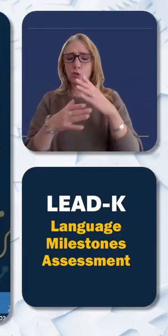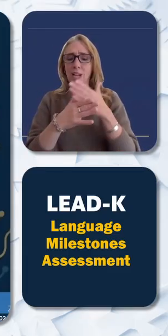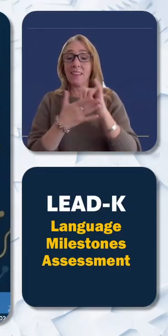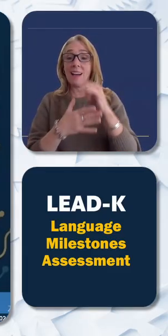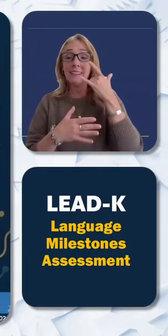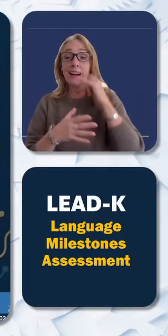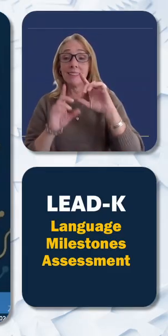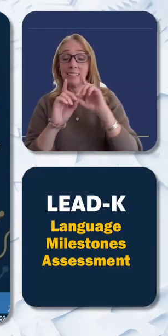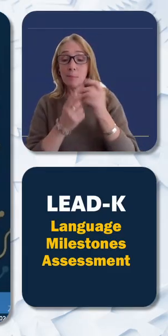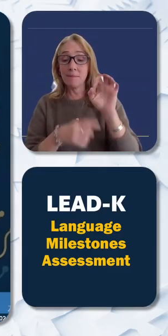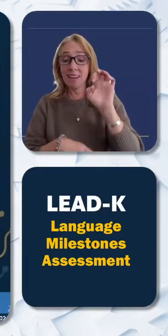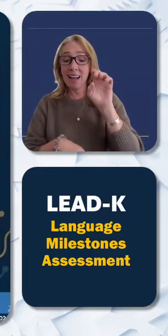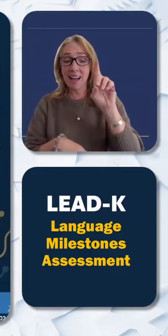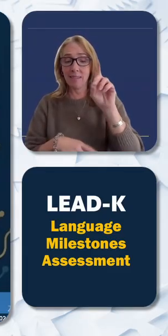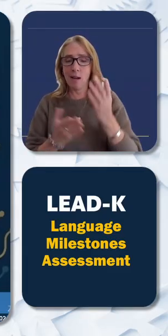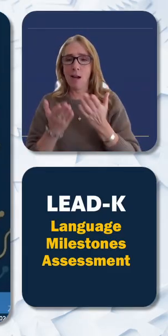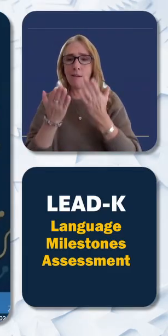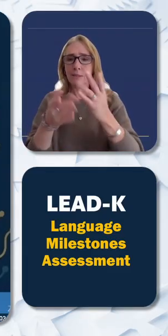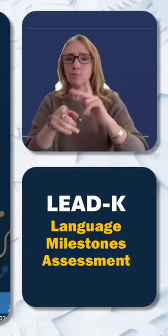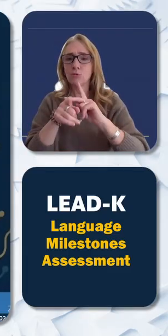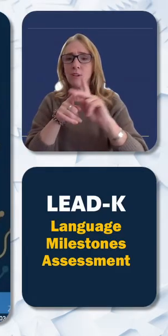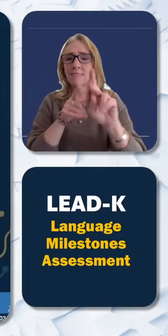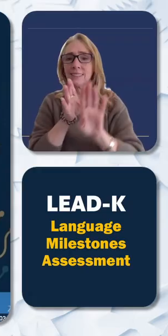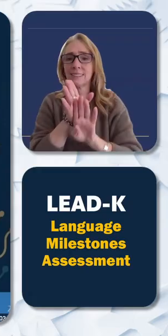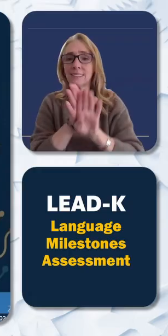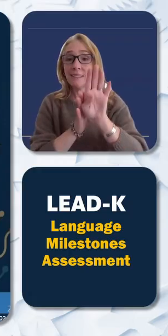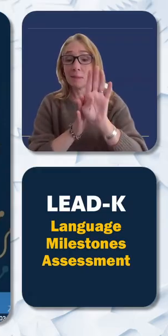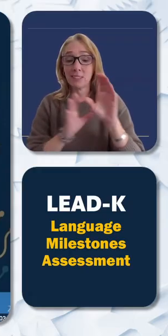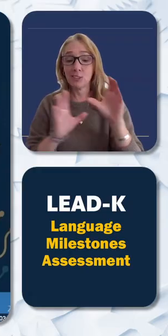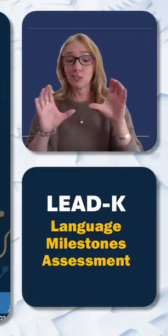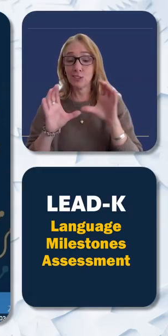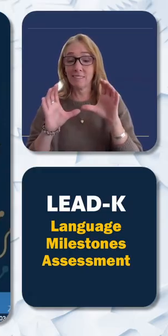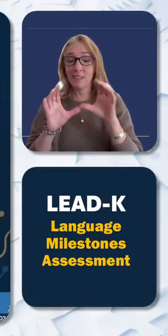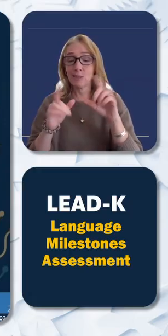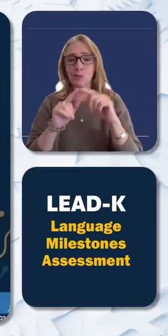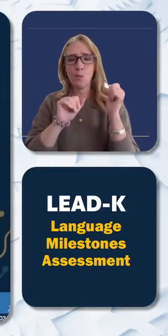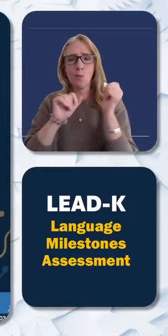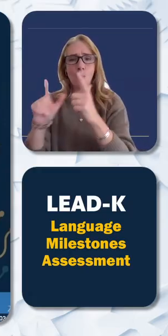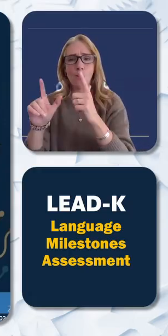While we're waiting, I'd like to share that the California Department of Education offers professional